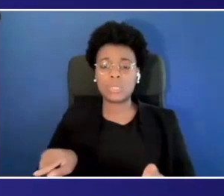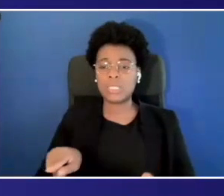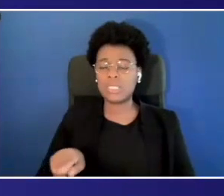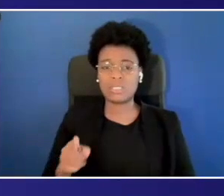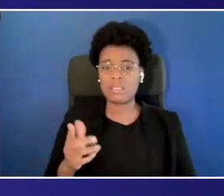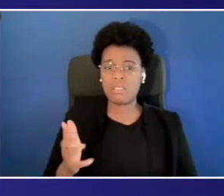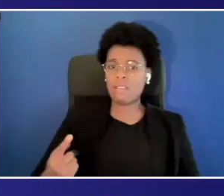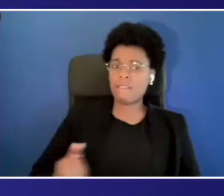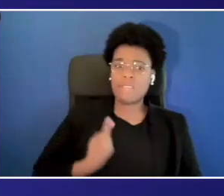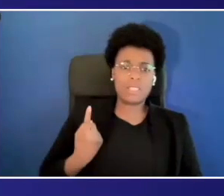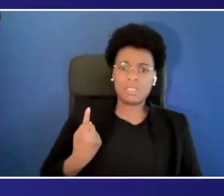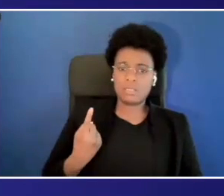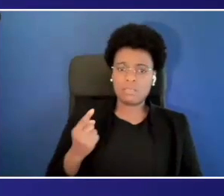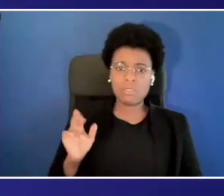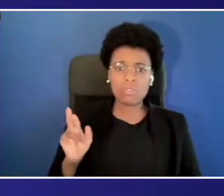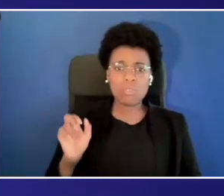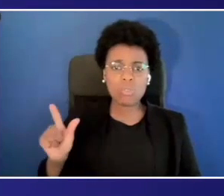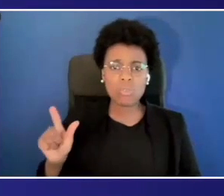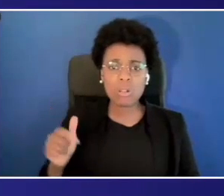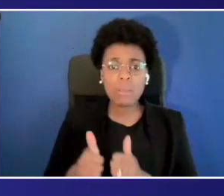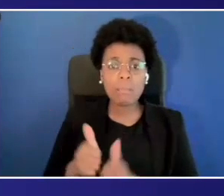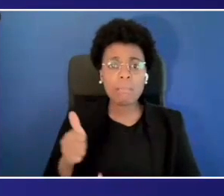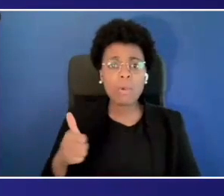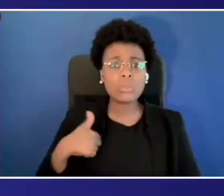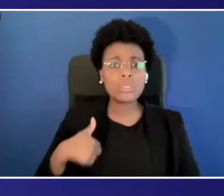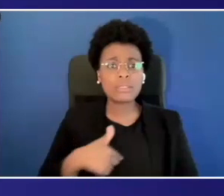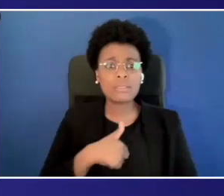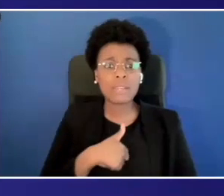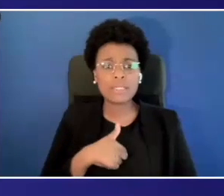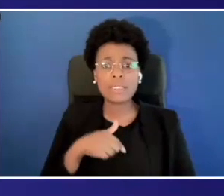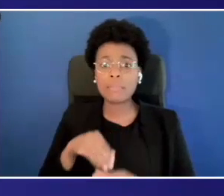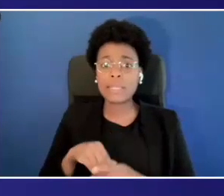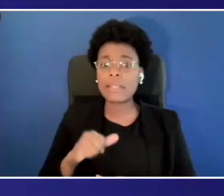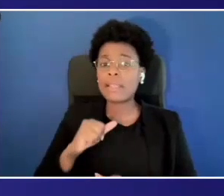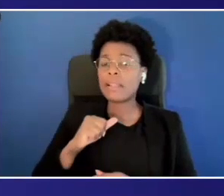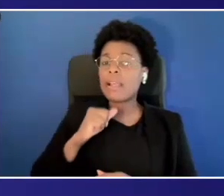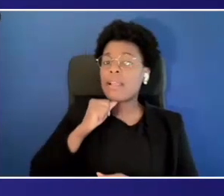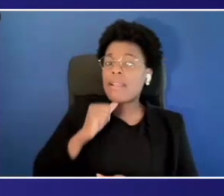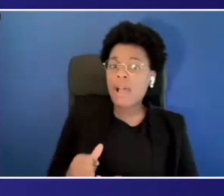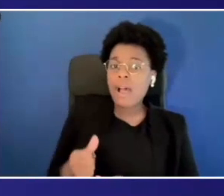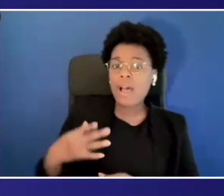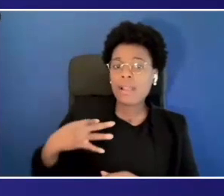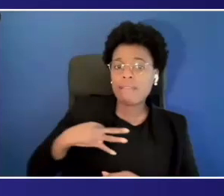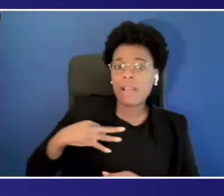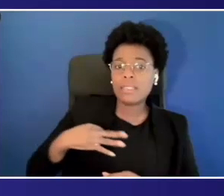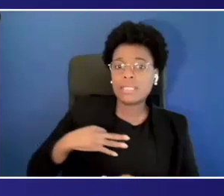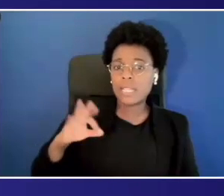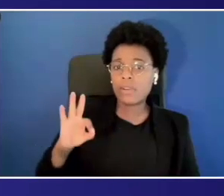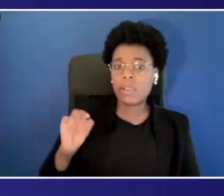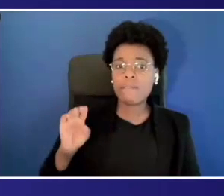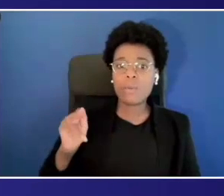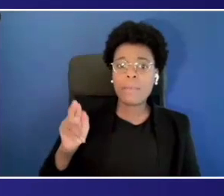Not only have the majority of us been in an involuntary forbearance, that does not count towards our PSLF.